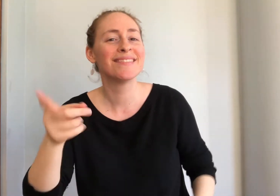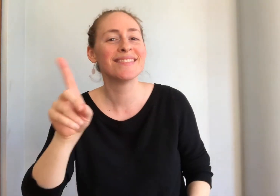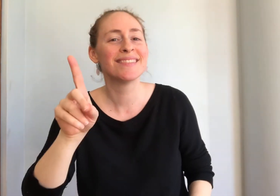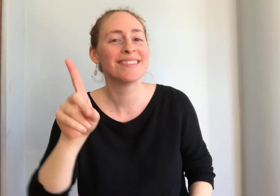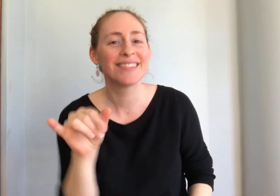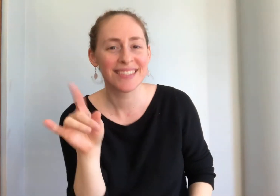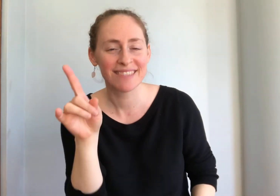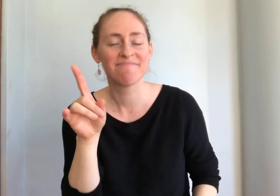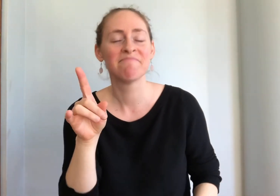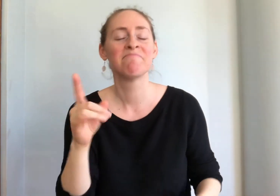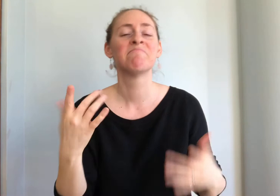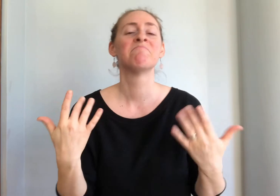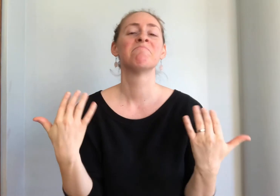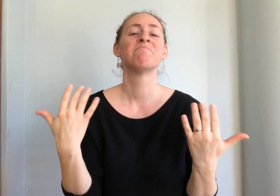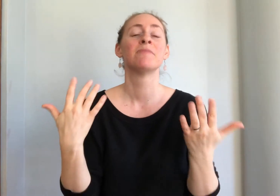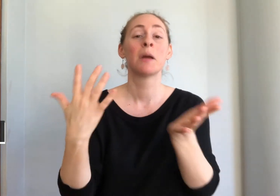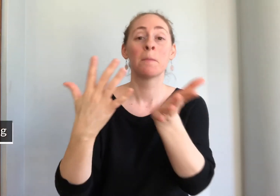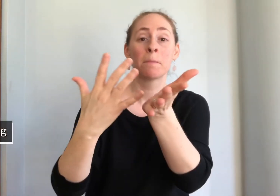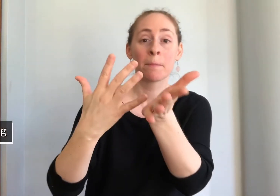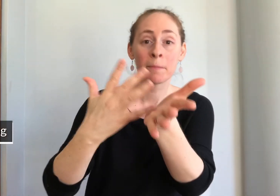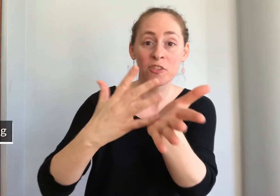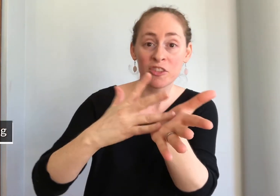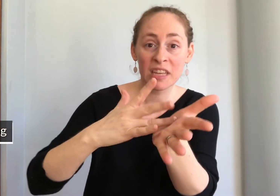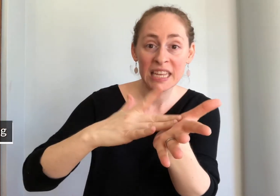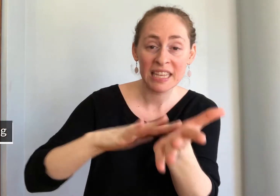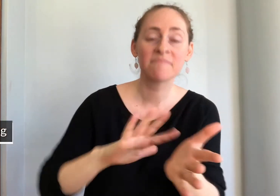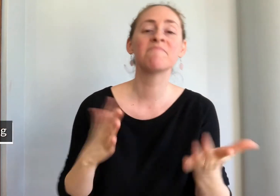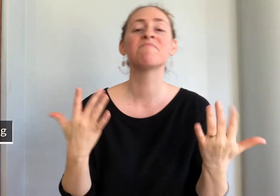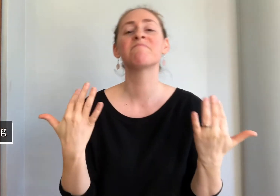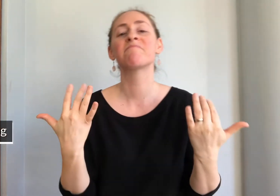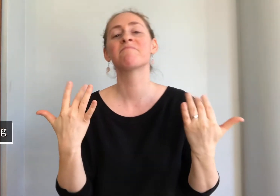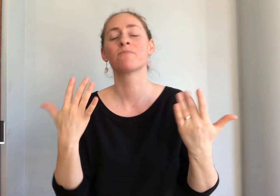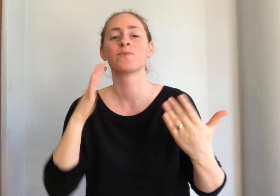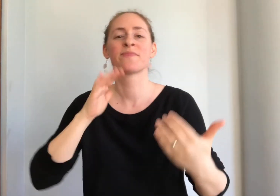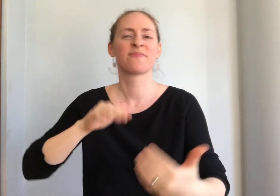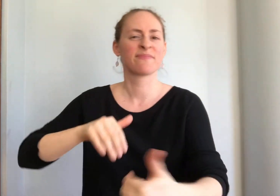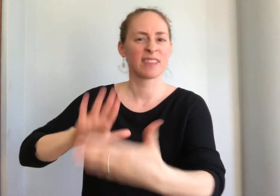The suspect confesses their crime which leads to their booking.